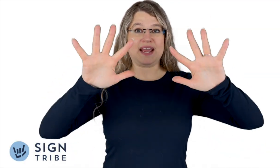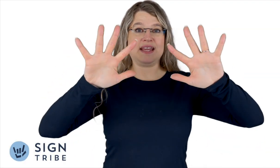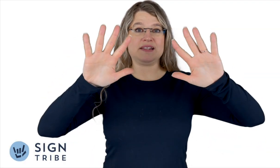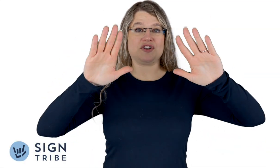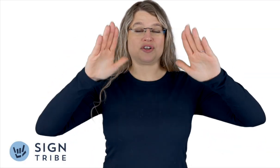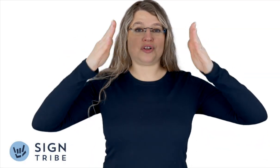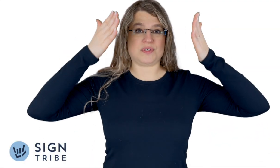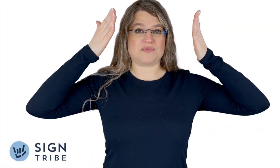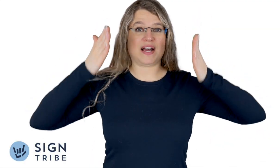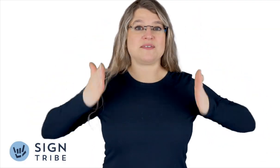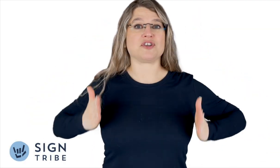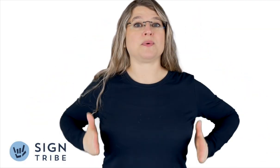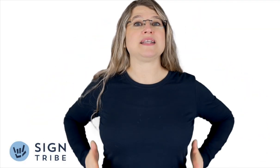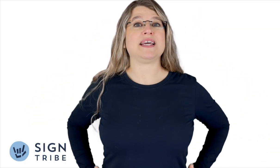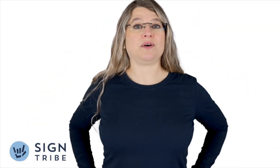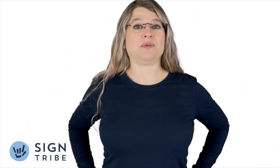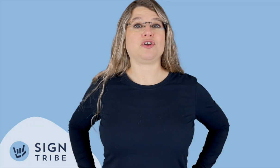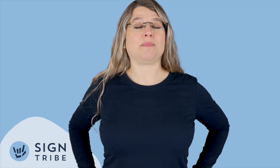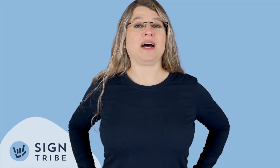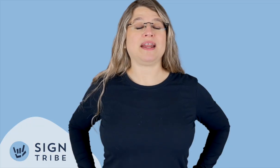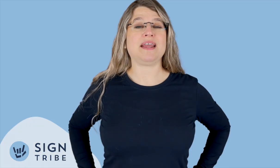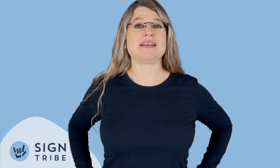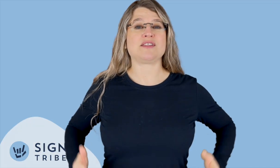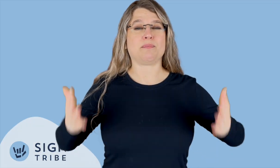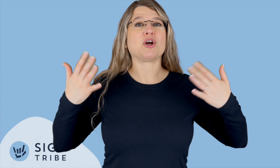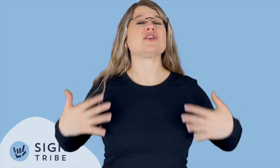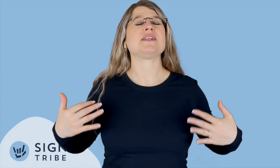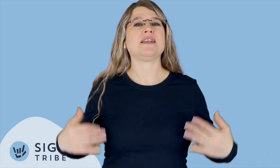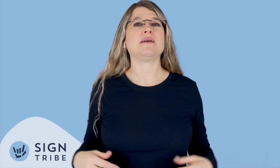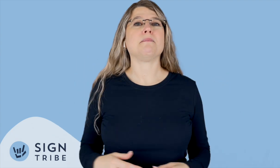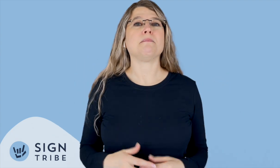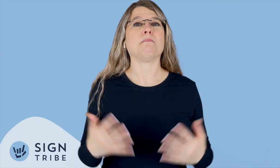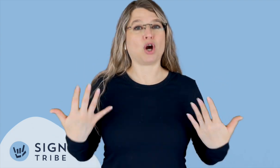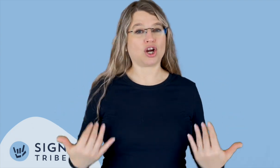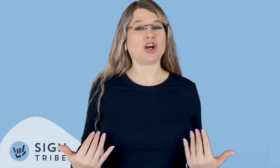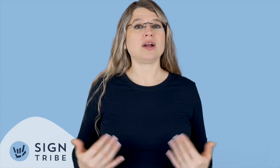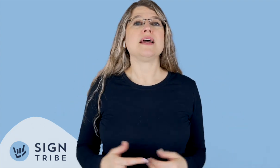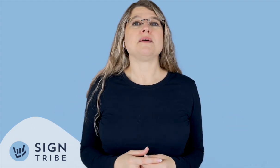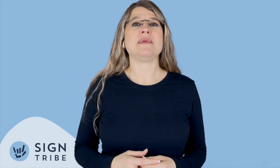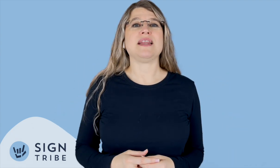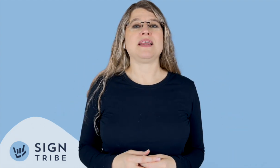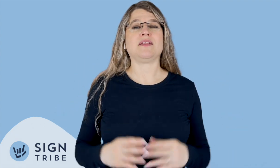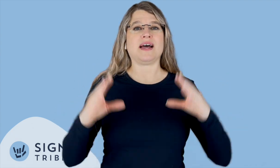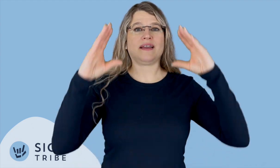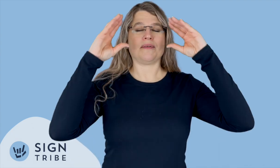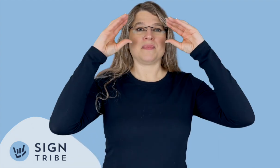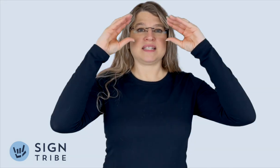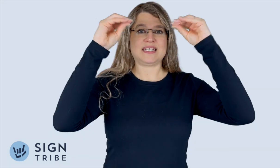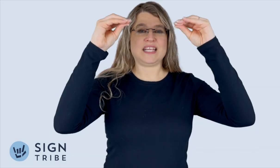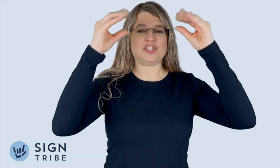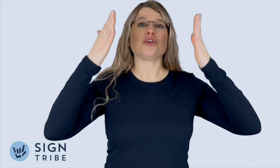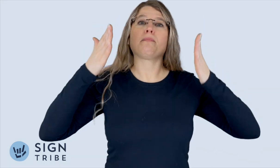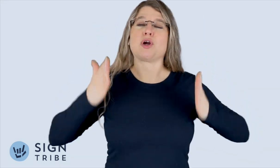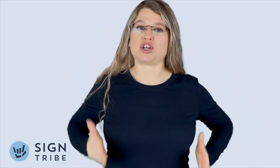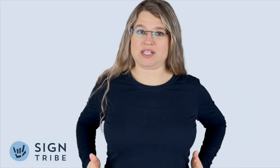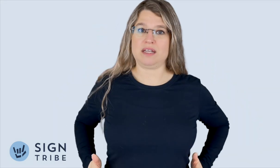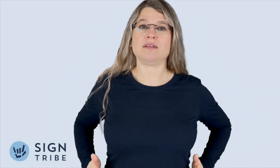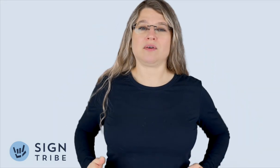hands and your closed fives going down your body as the person marker, meaning like teach person.